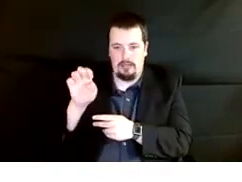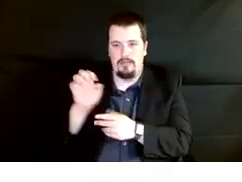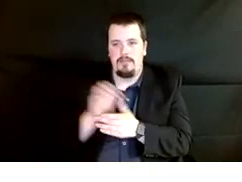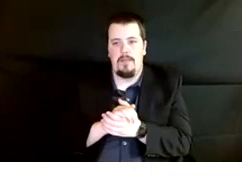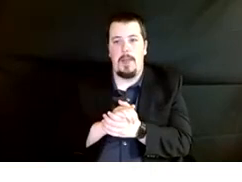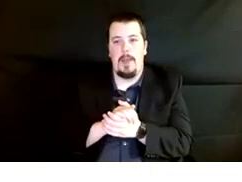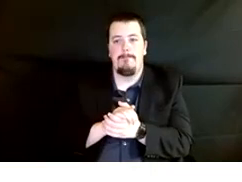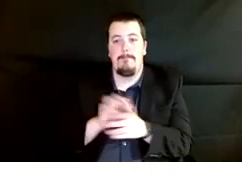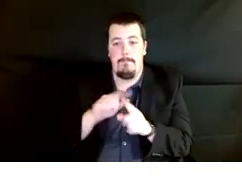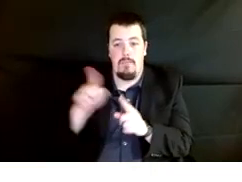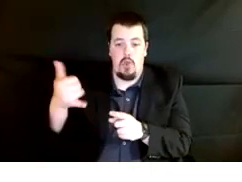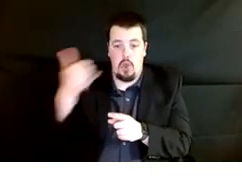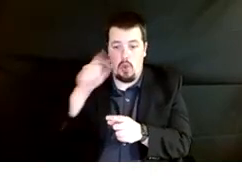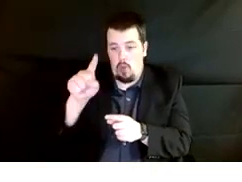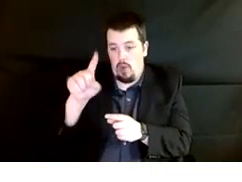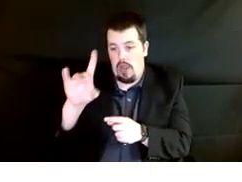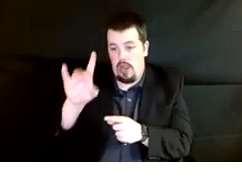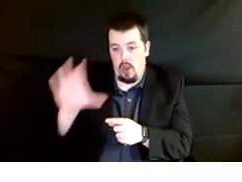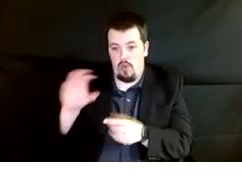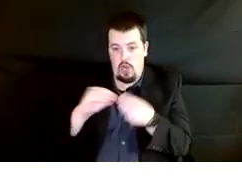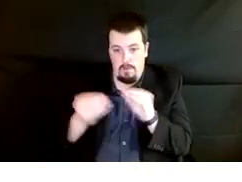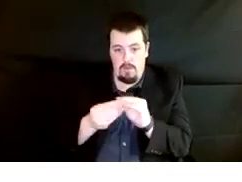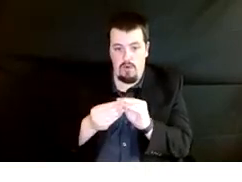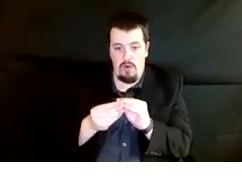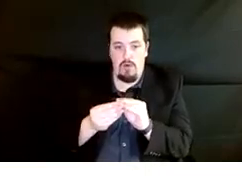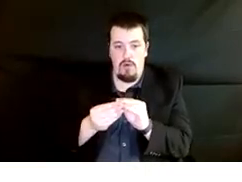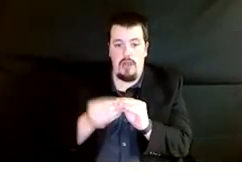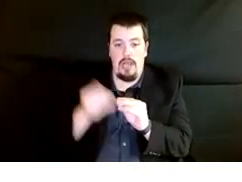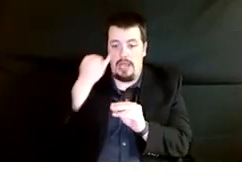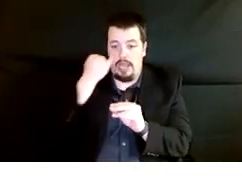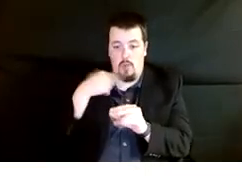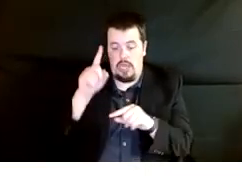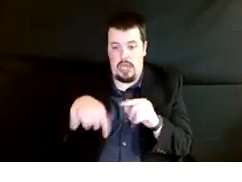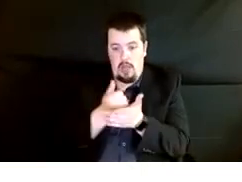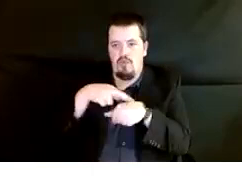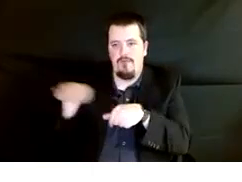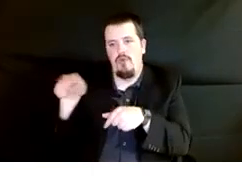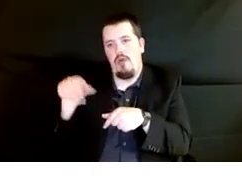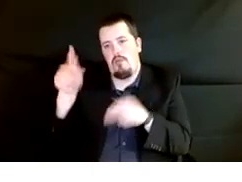certainly call our 1-800 number and if we can't help we may be able to refer to someone who can